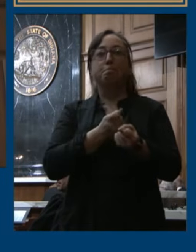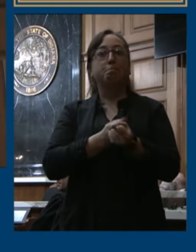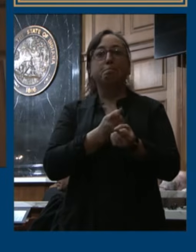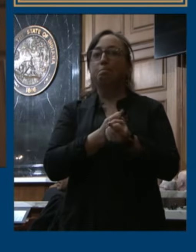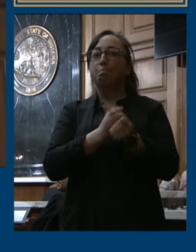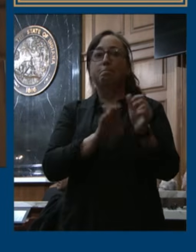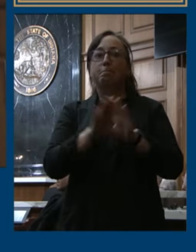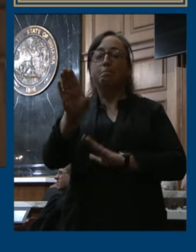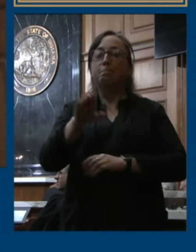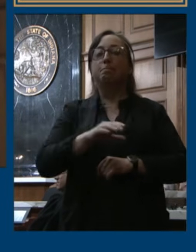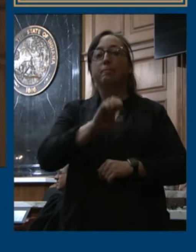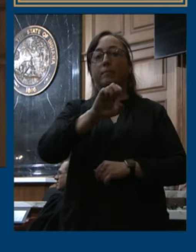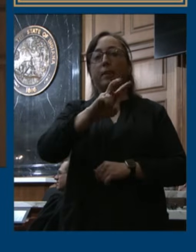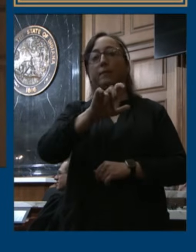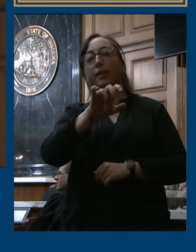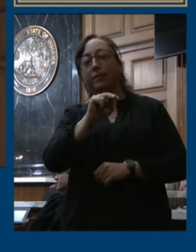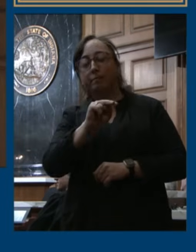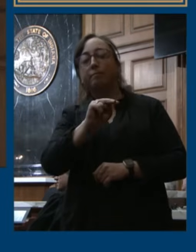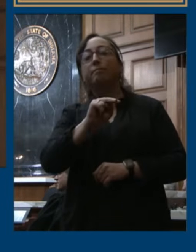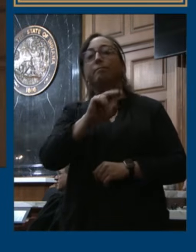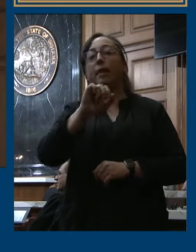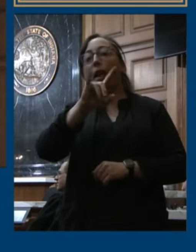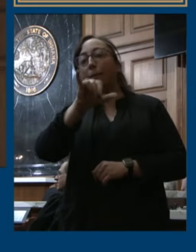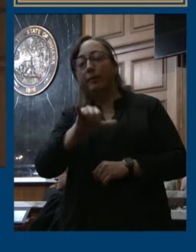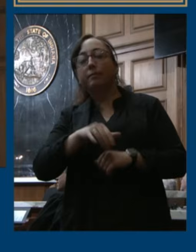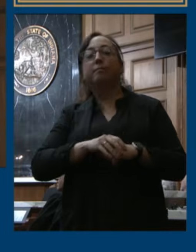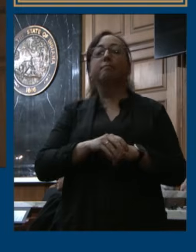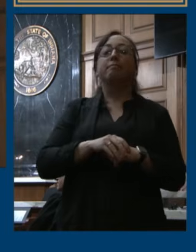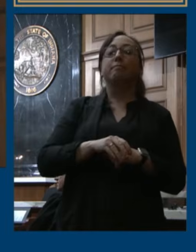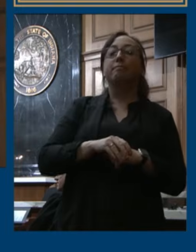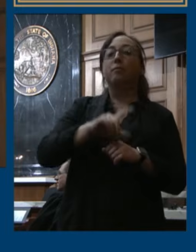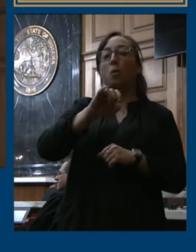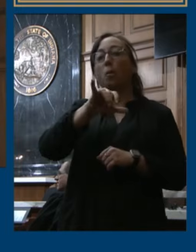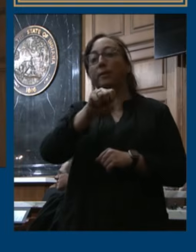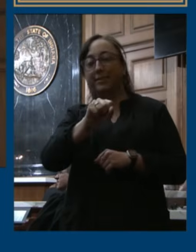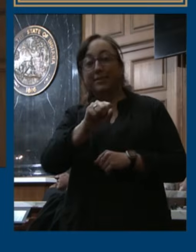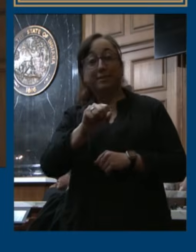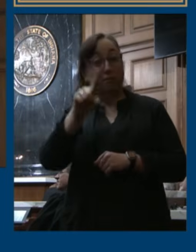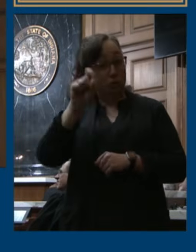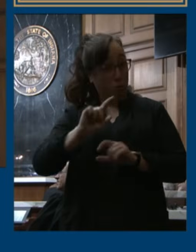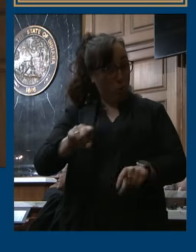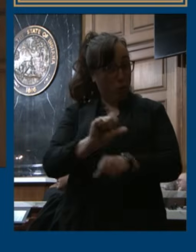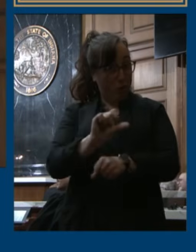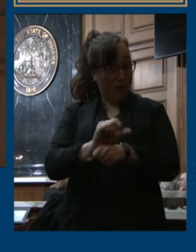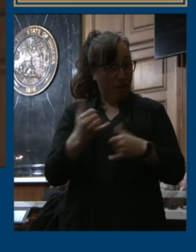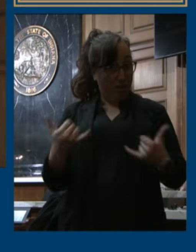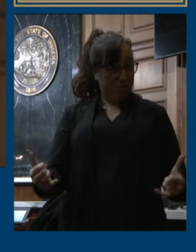AND EVELYN, CORA, ADDI, LOLO'S GOT TO GO TO WORK NOW.